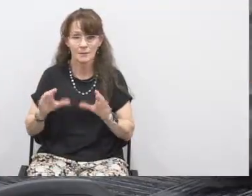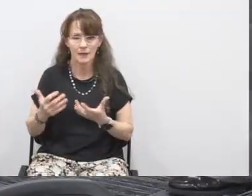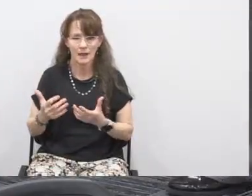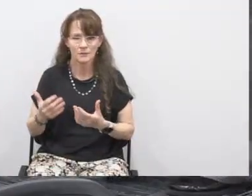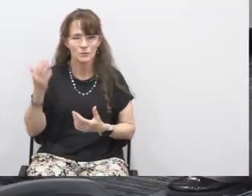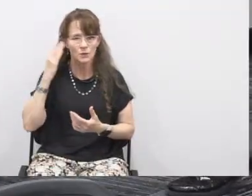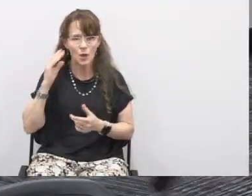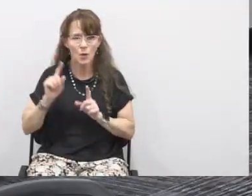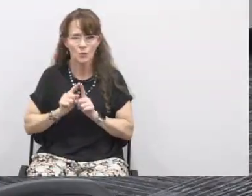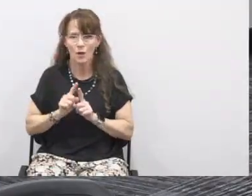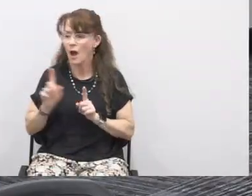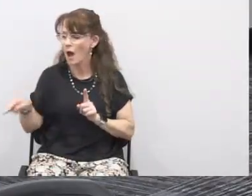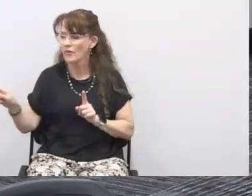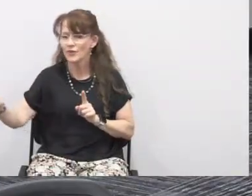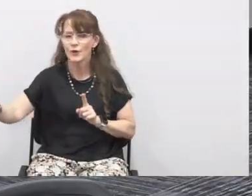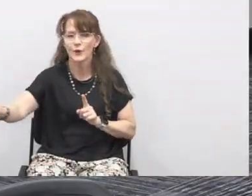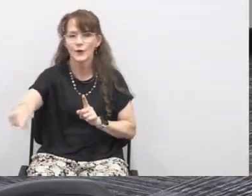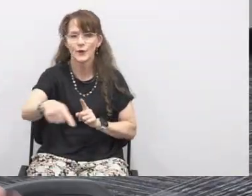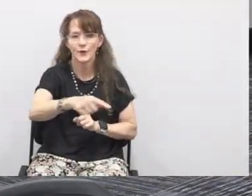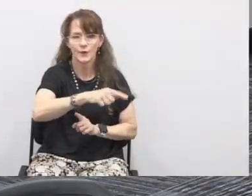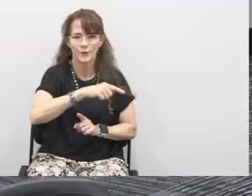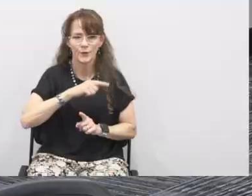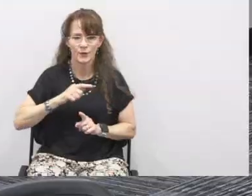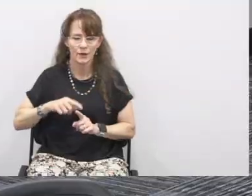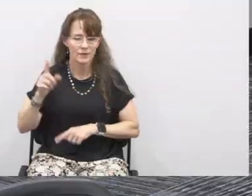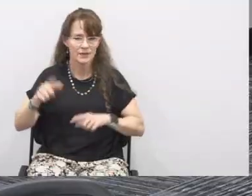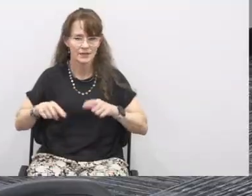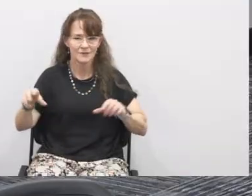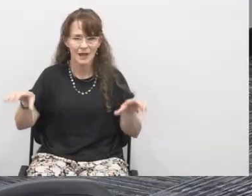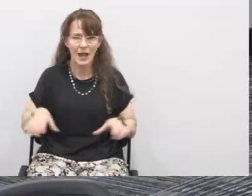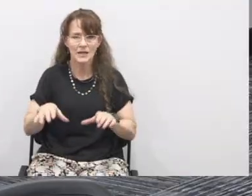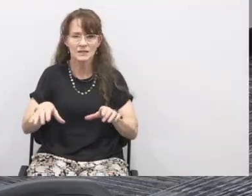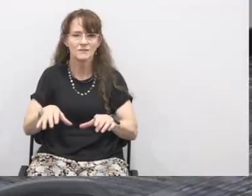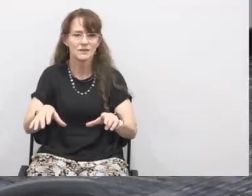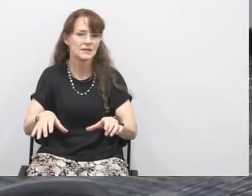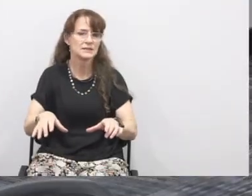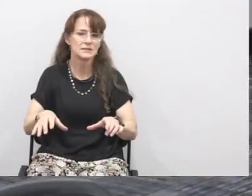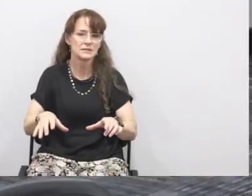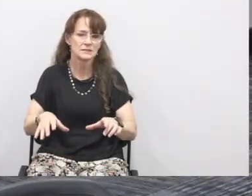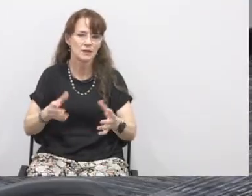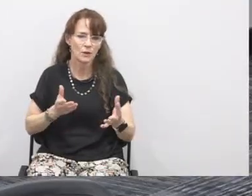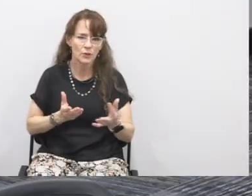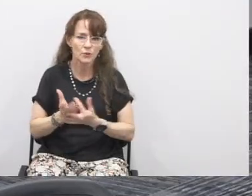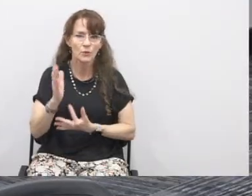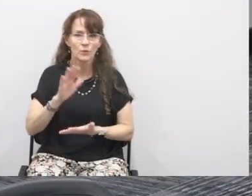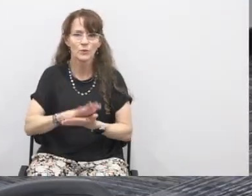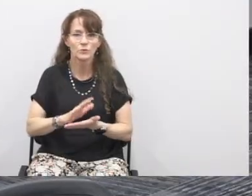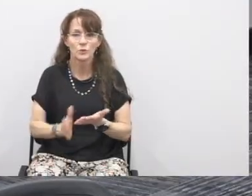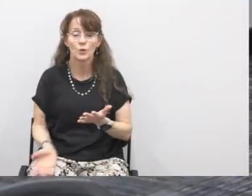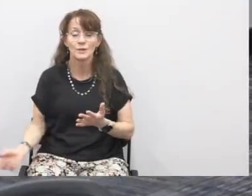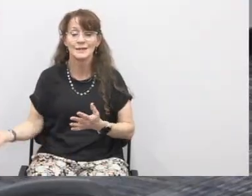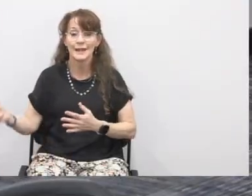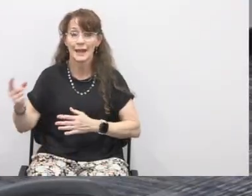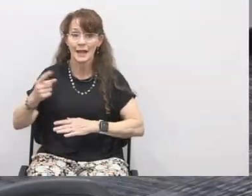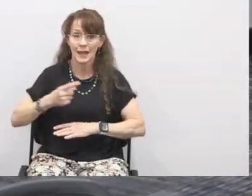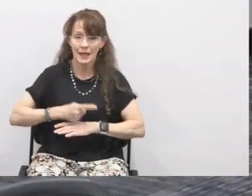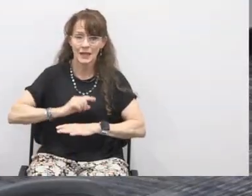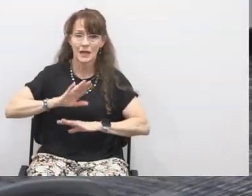all the students in the classroom through these different activities that are throughout the school day in all the classrooms